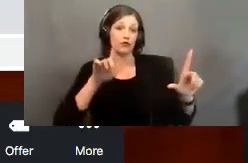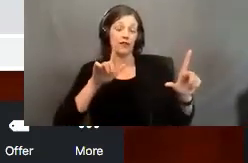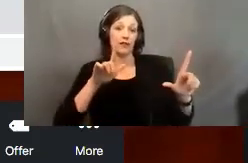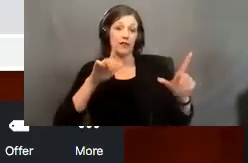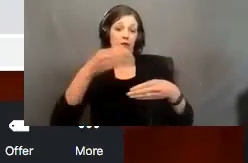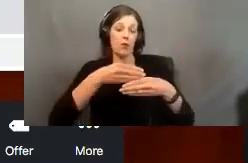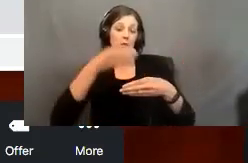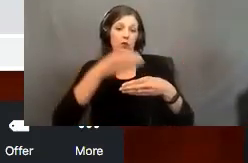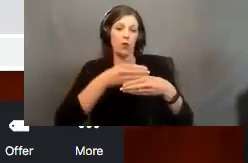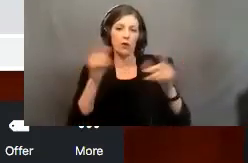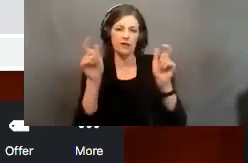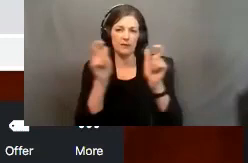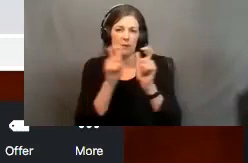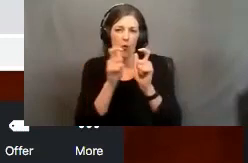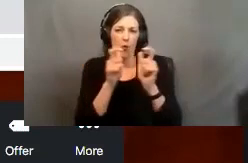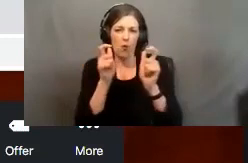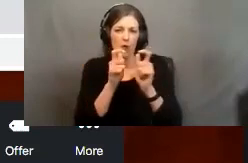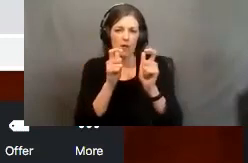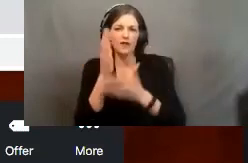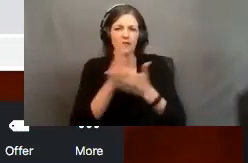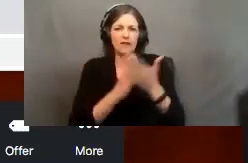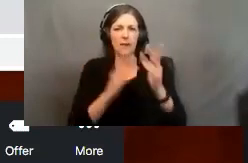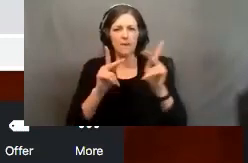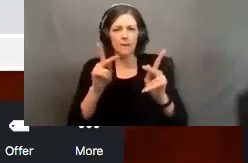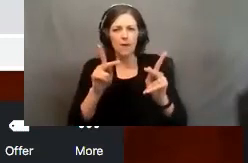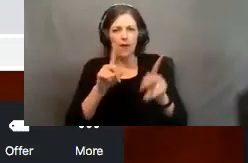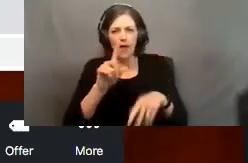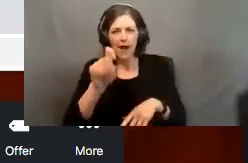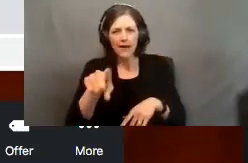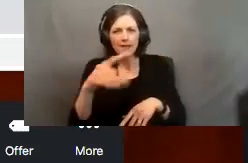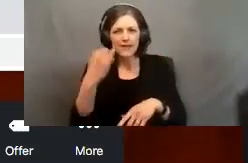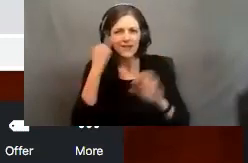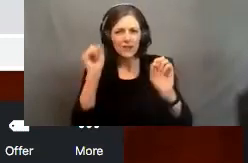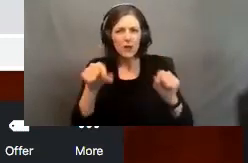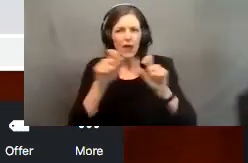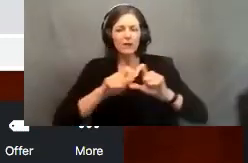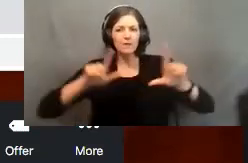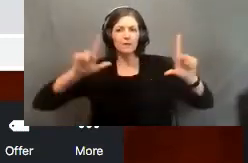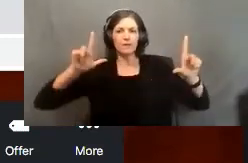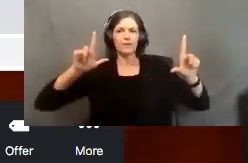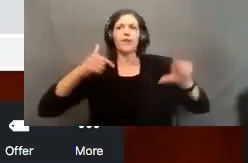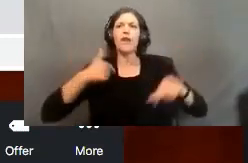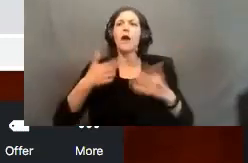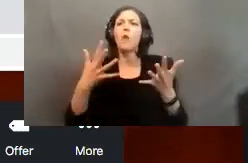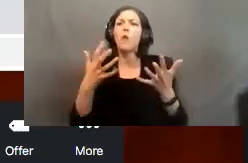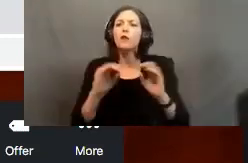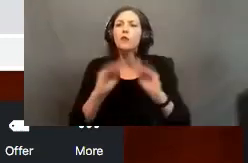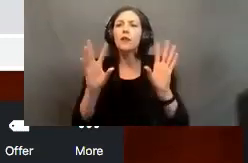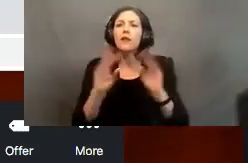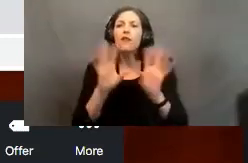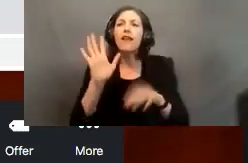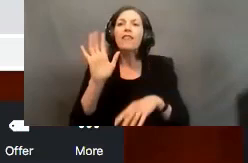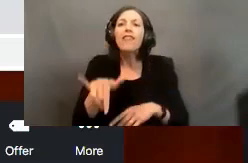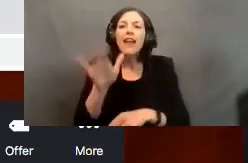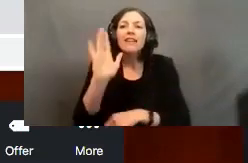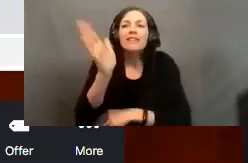12:41:19 some people are asking if we can make that bigger. I just want to clarify that that is the 12:41:22 presenter view